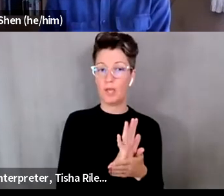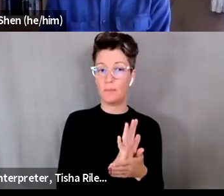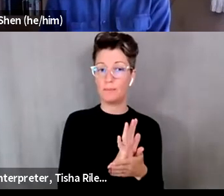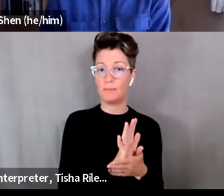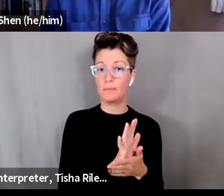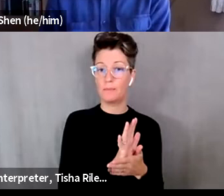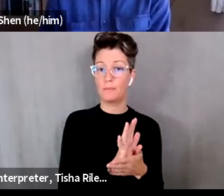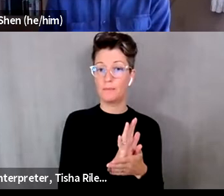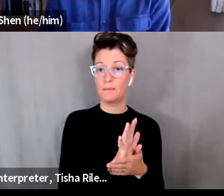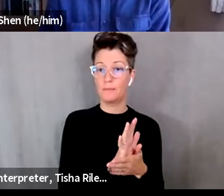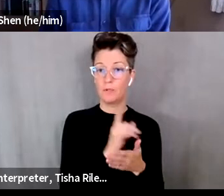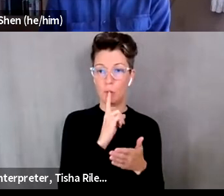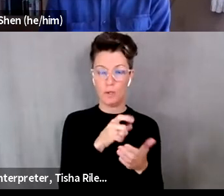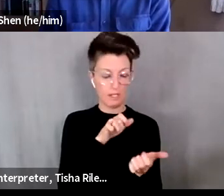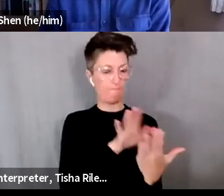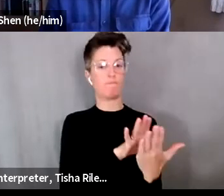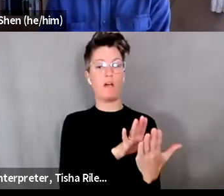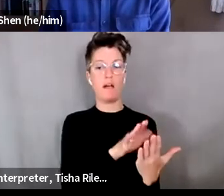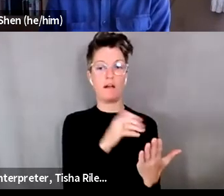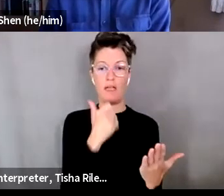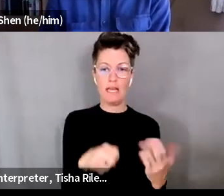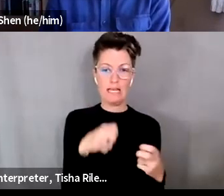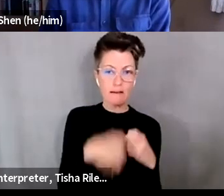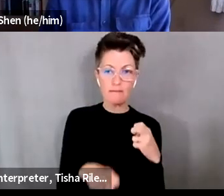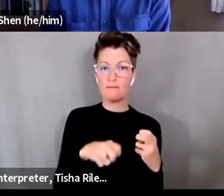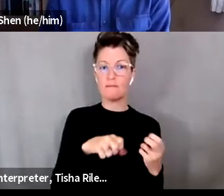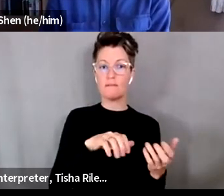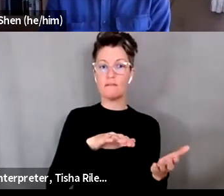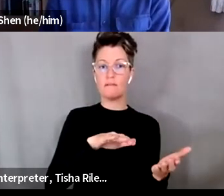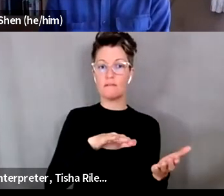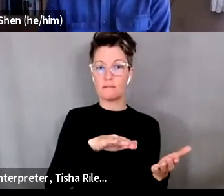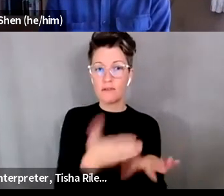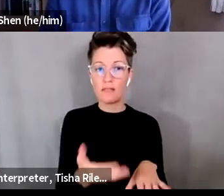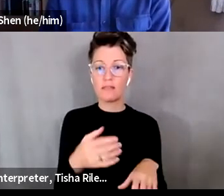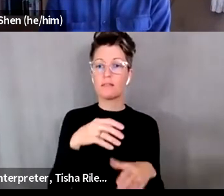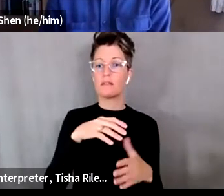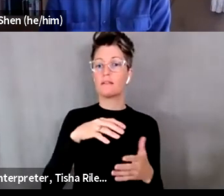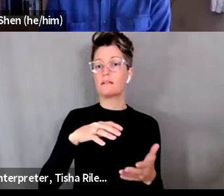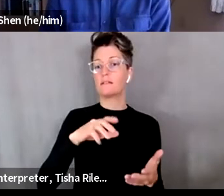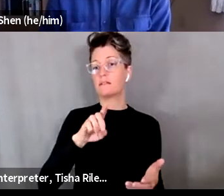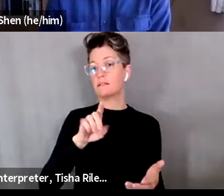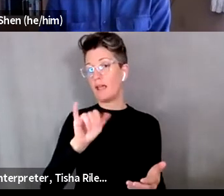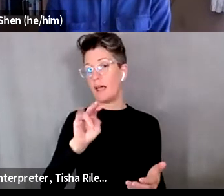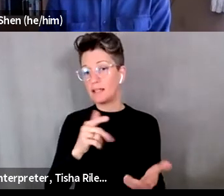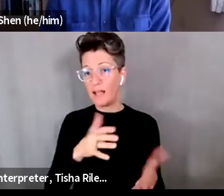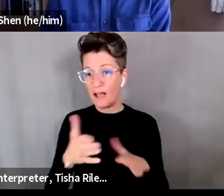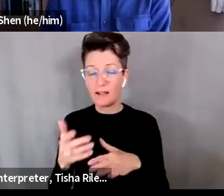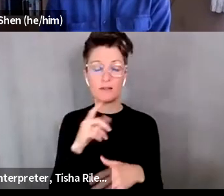difficult, difficulty in death and dying and make it easier for people to talk about this issue,